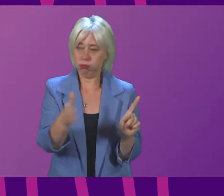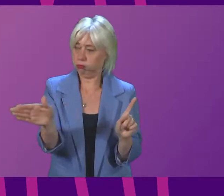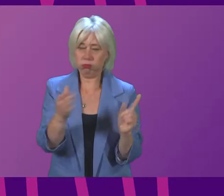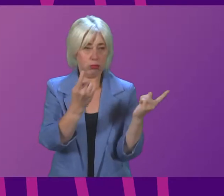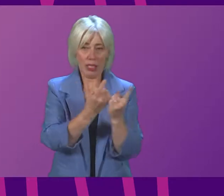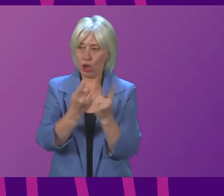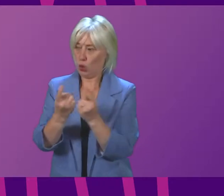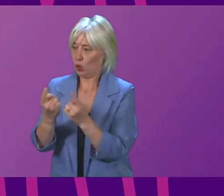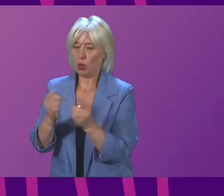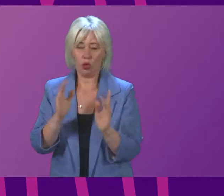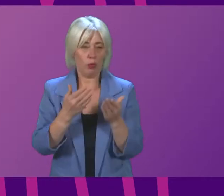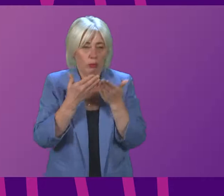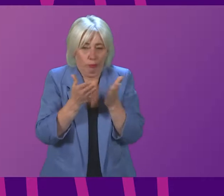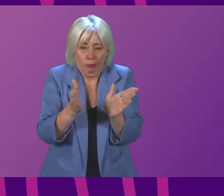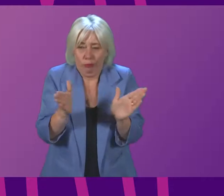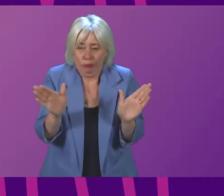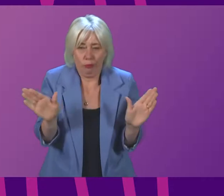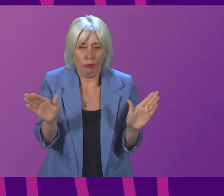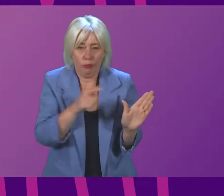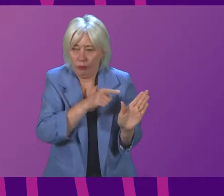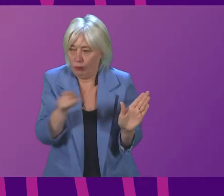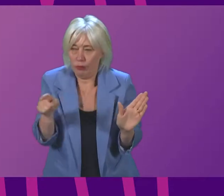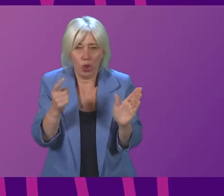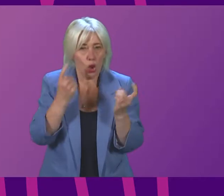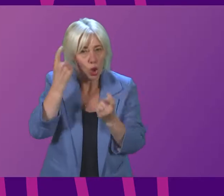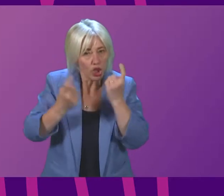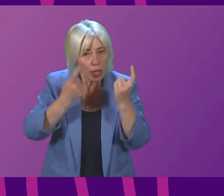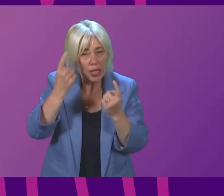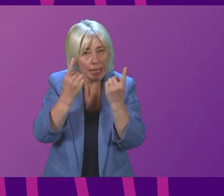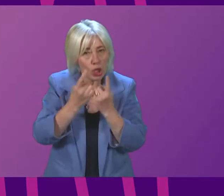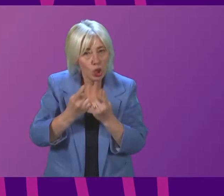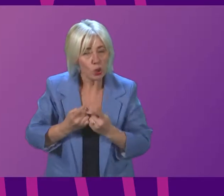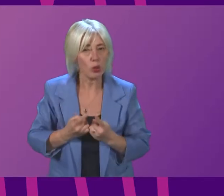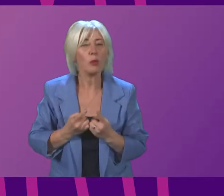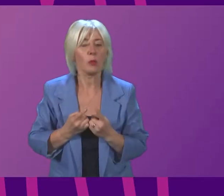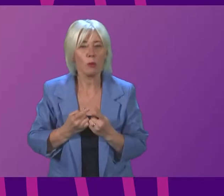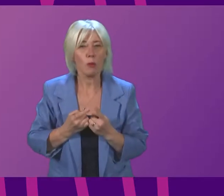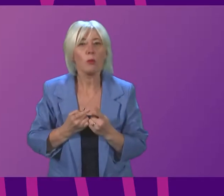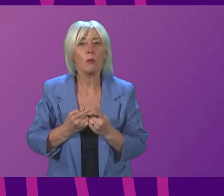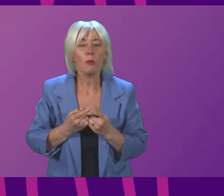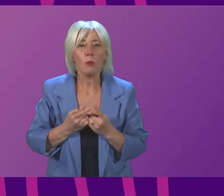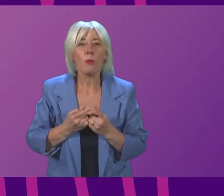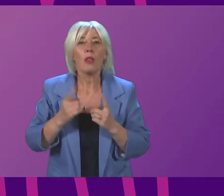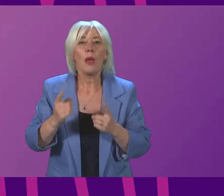the broadest possible scope in which they can be considered. In the notes on interpretation,